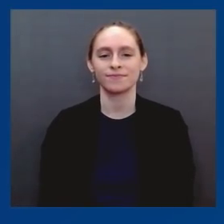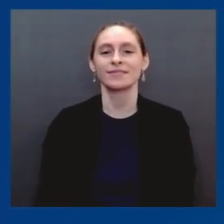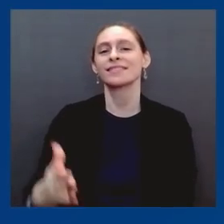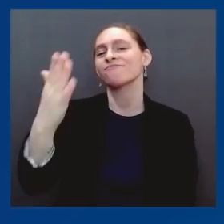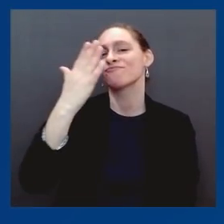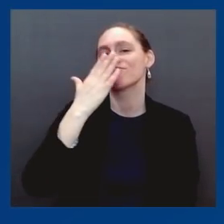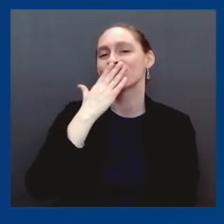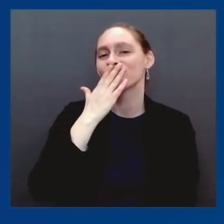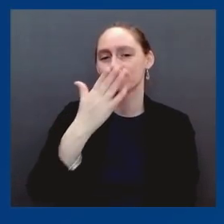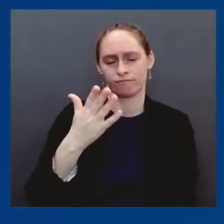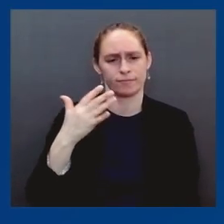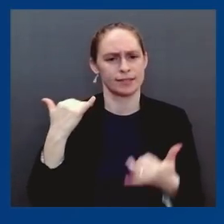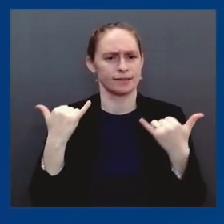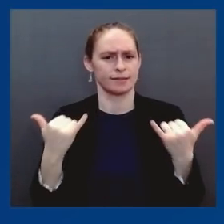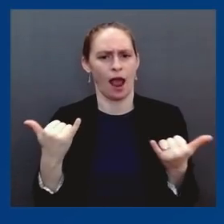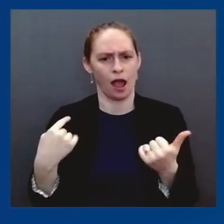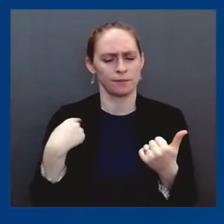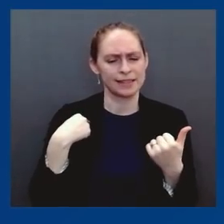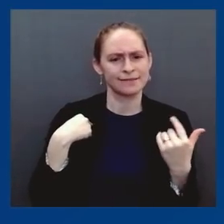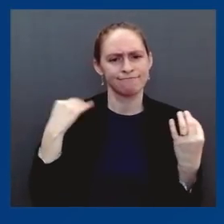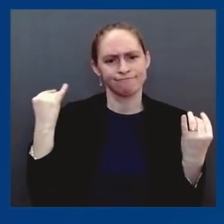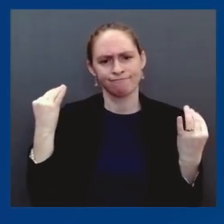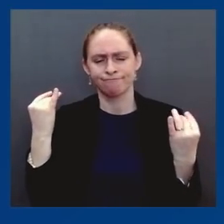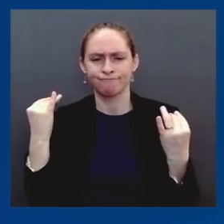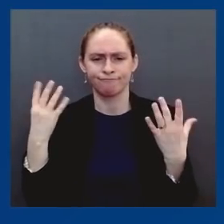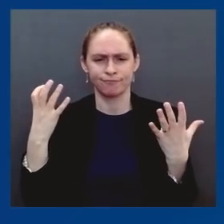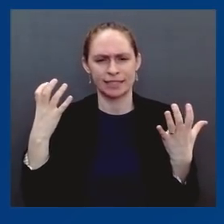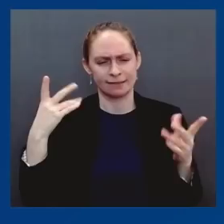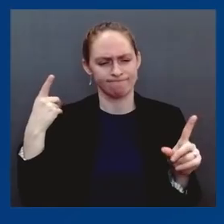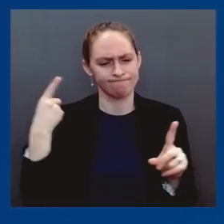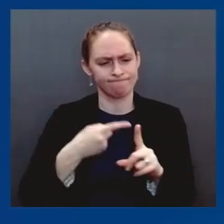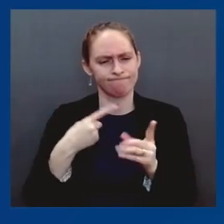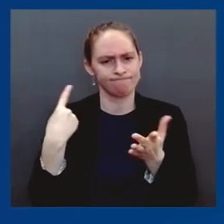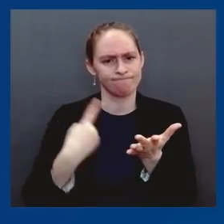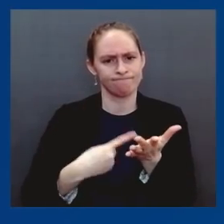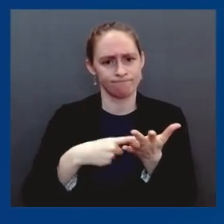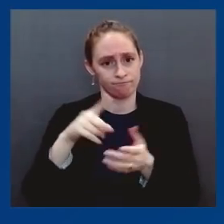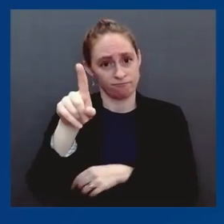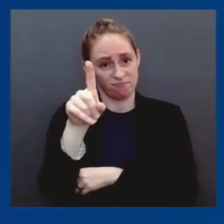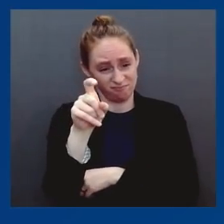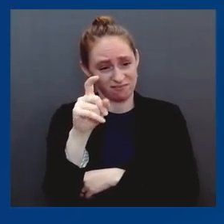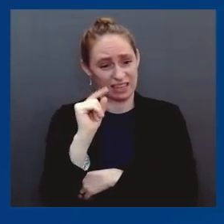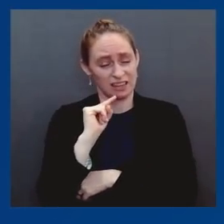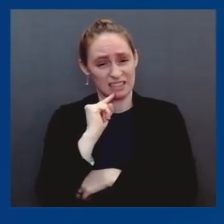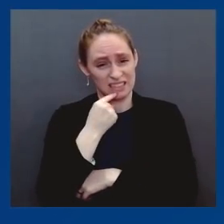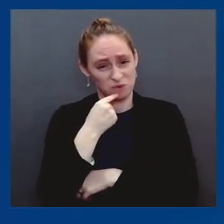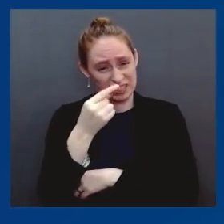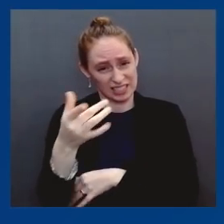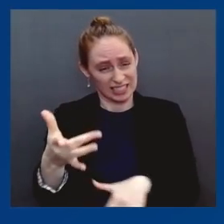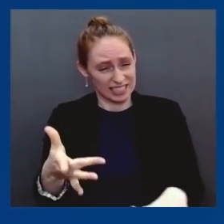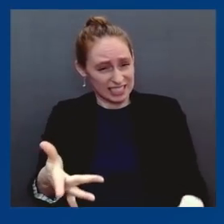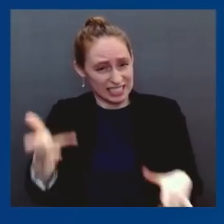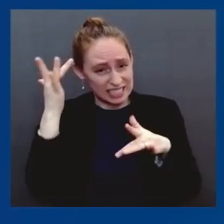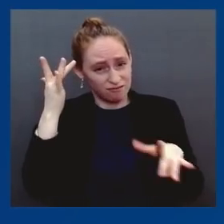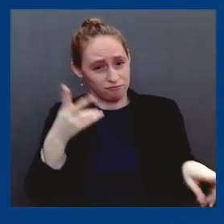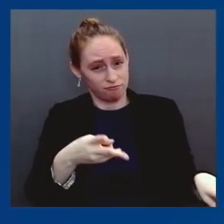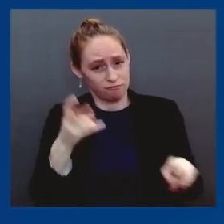But before I do, I just want to underscore something that we always talk about when we talk about severity, and that is the issue of transmissibility